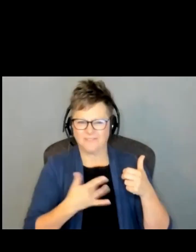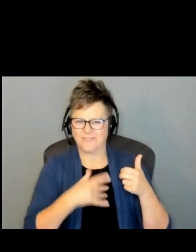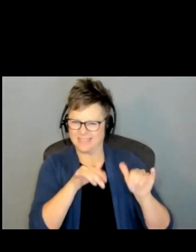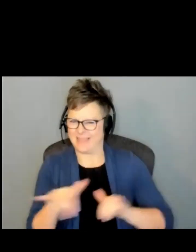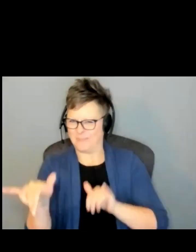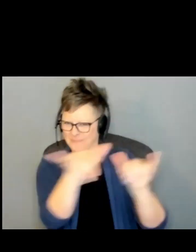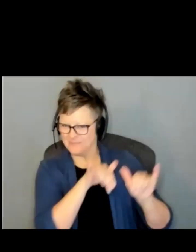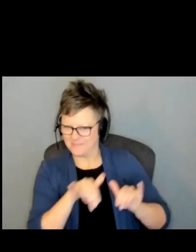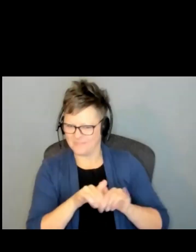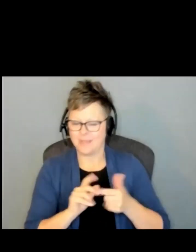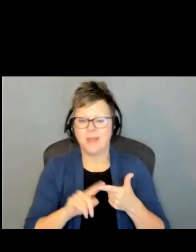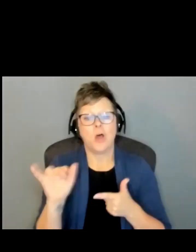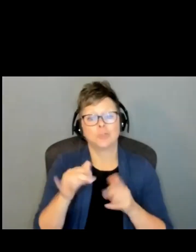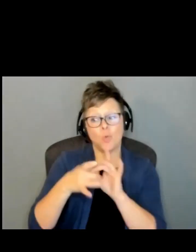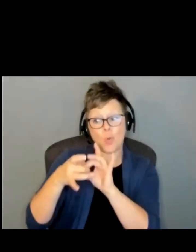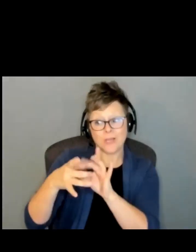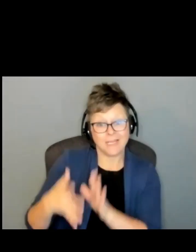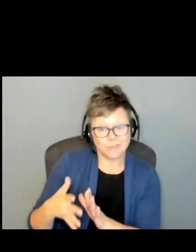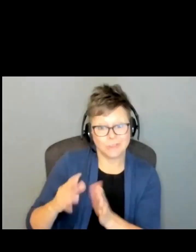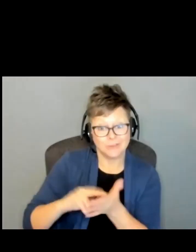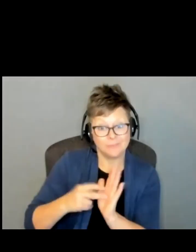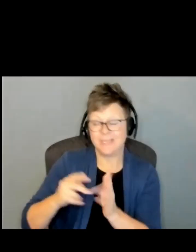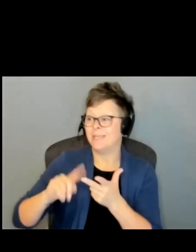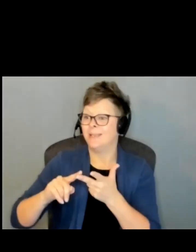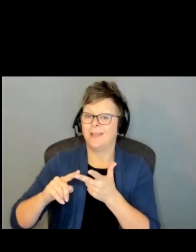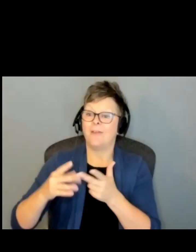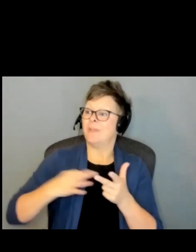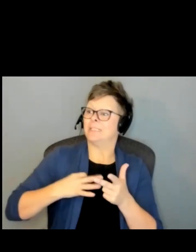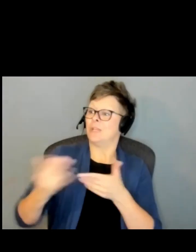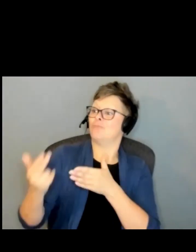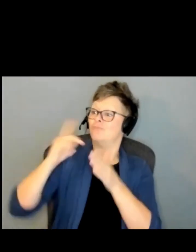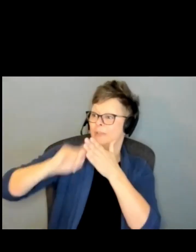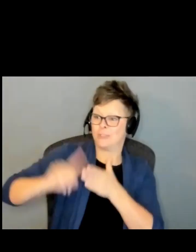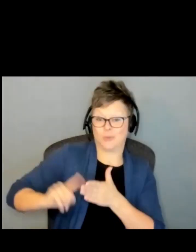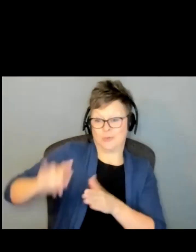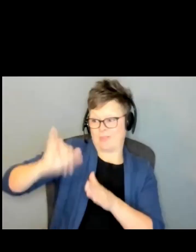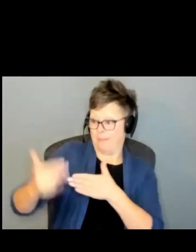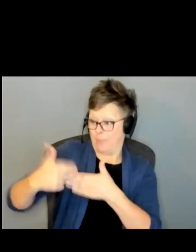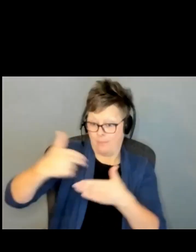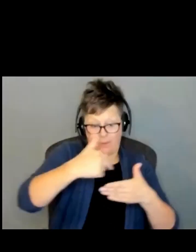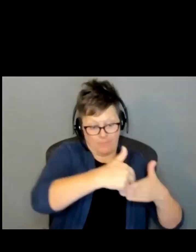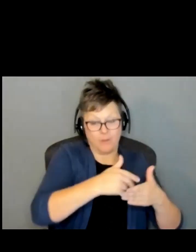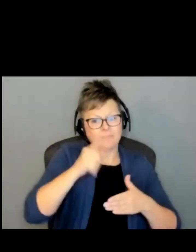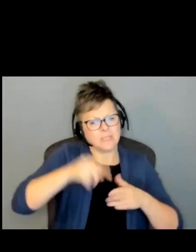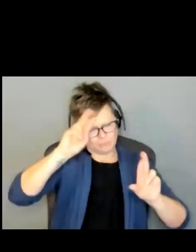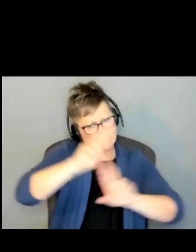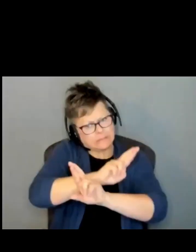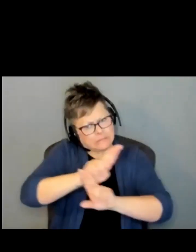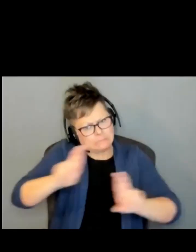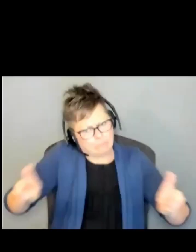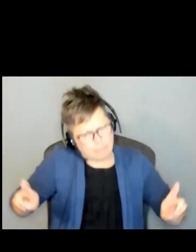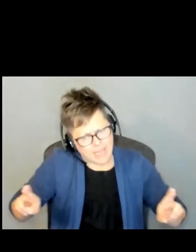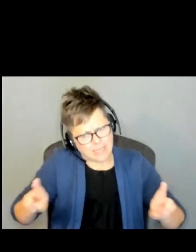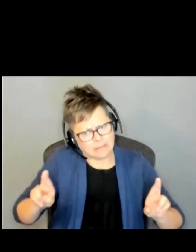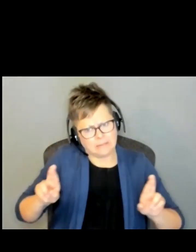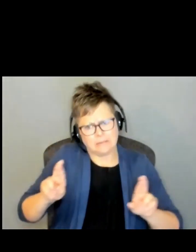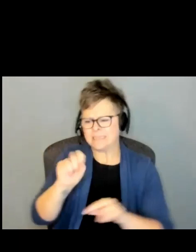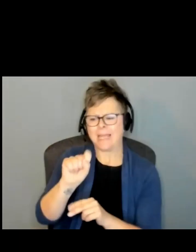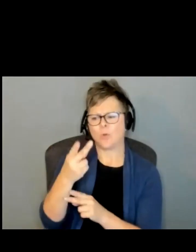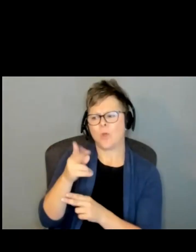Coordination in participatory research, because we do need to be very respectful of the stakeholders’